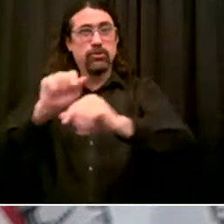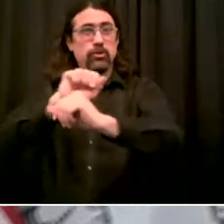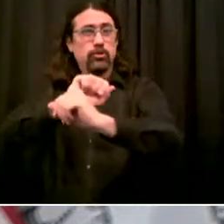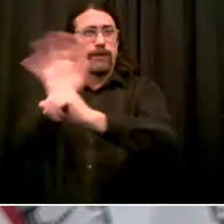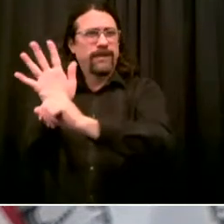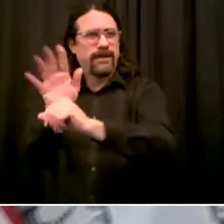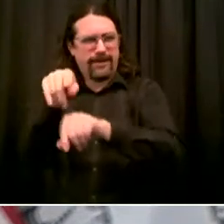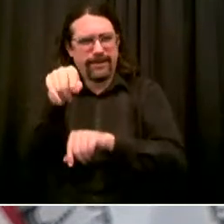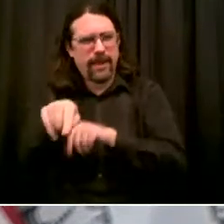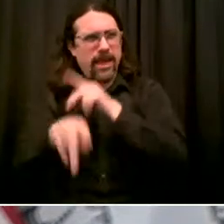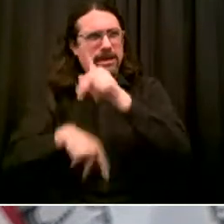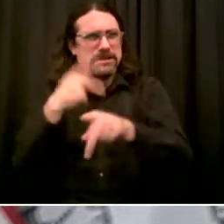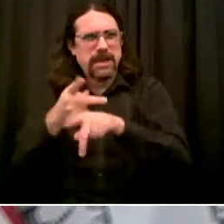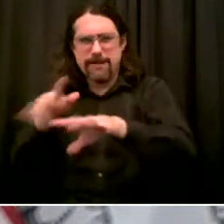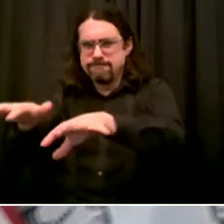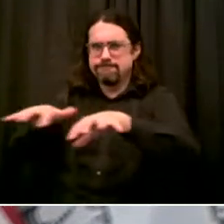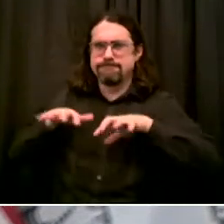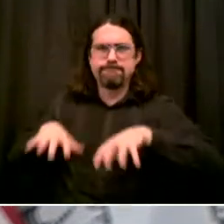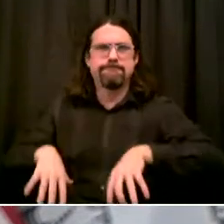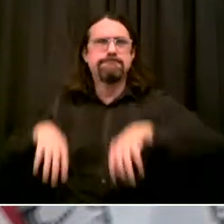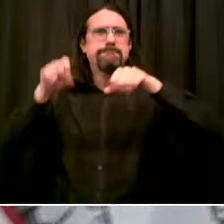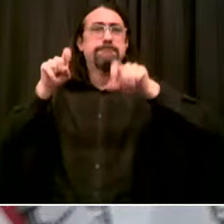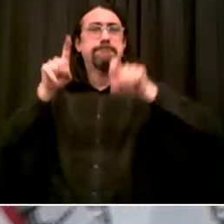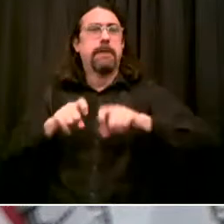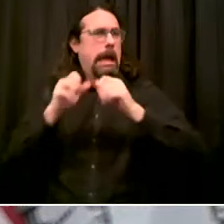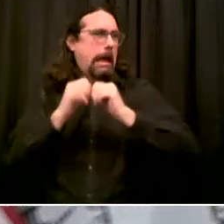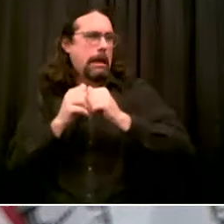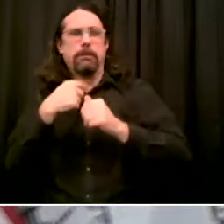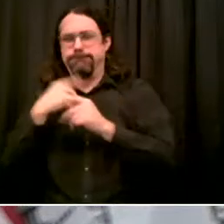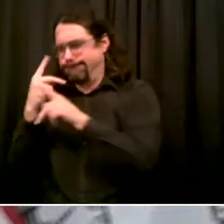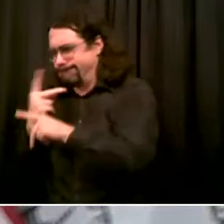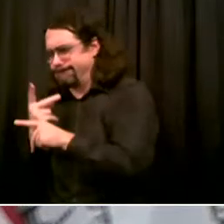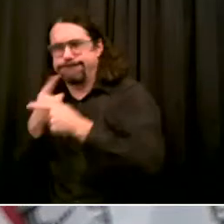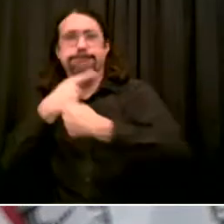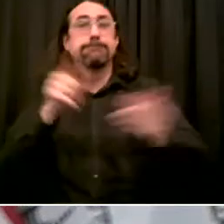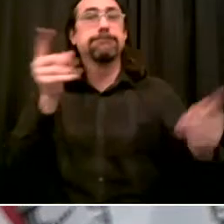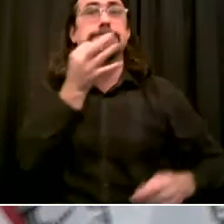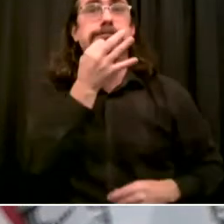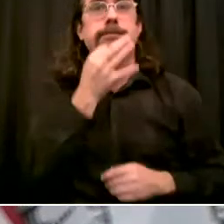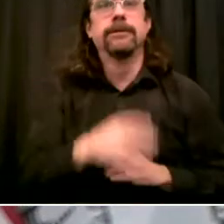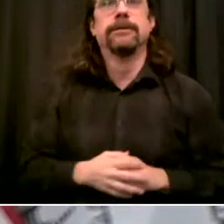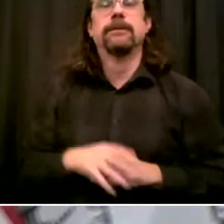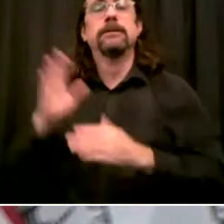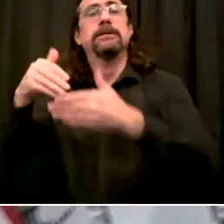OR TWO. WE WILL HAVE AN UPDATE ON HOW WE ARE GOING TO HANDLE IT GOING RFOWARD. E WHAVE MARCIA FROM WCBS.